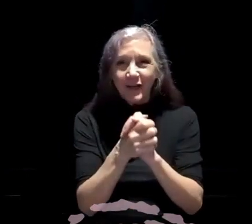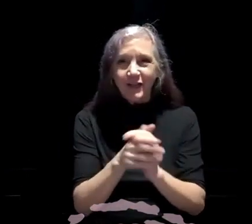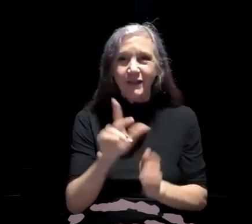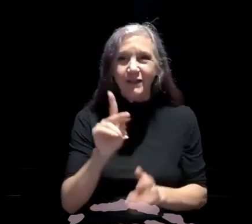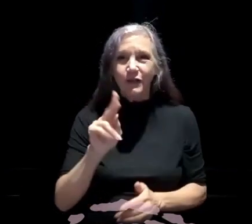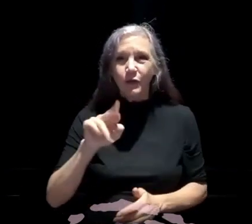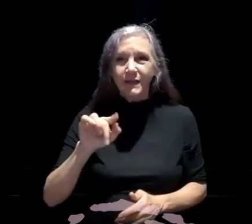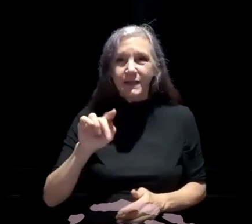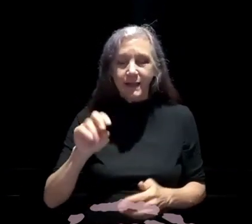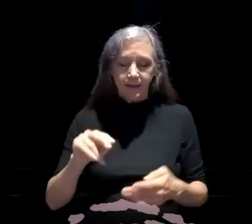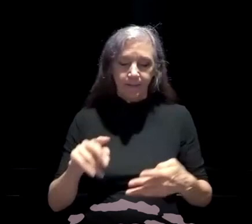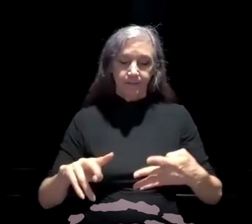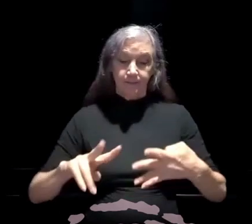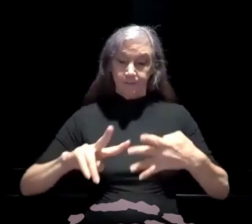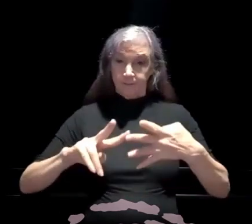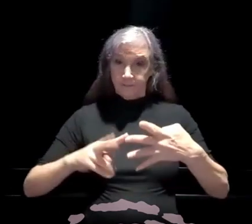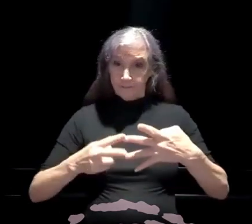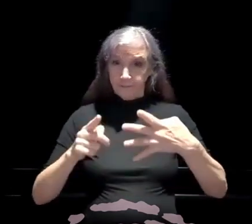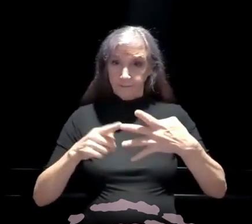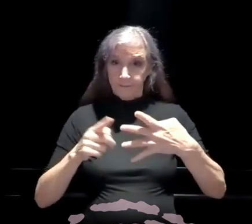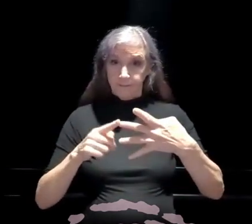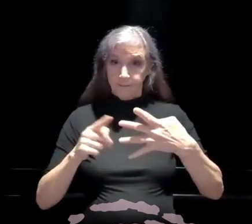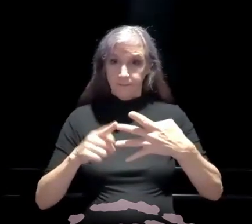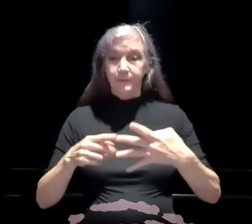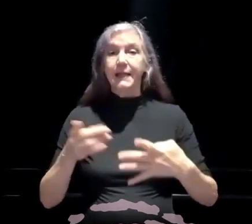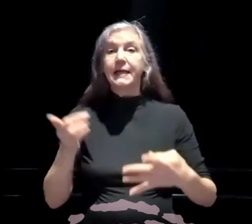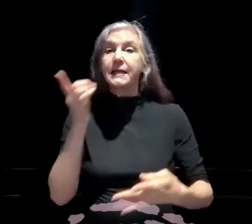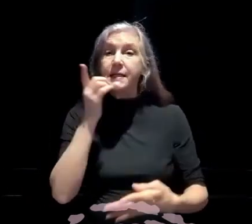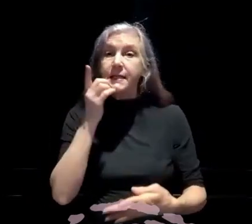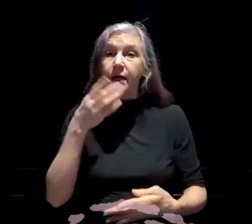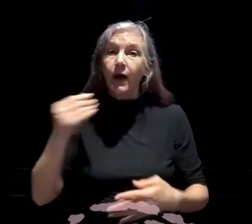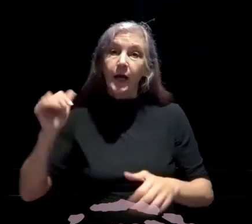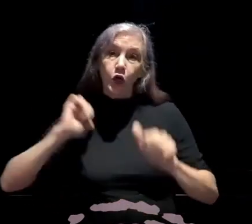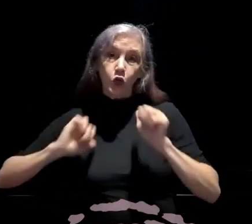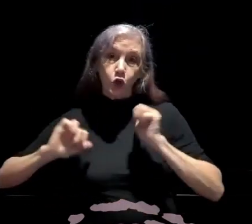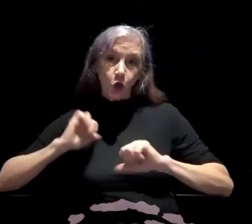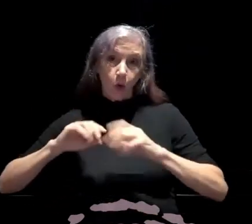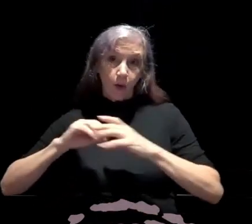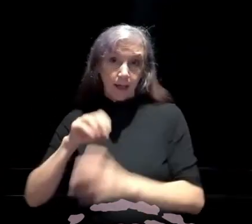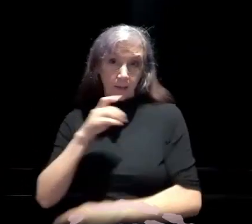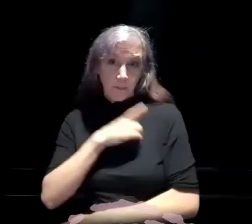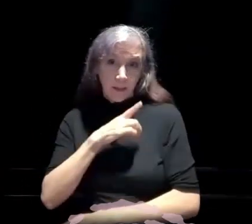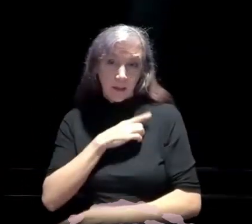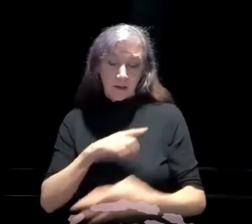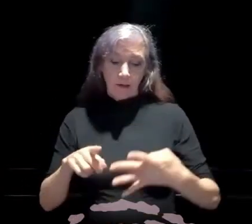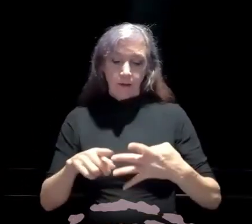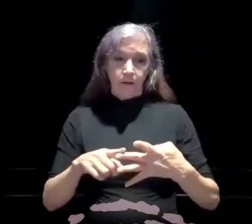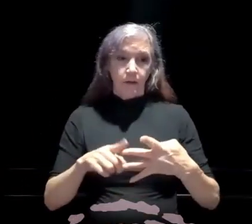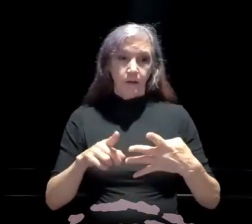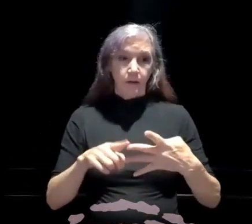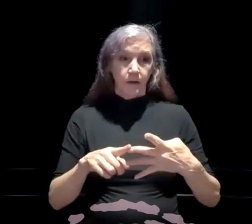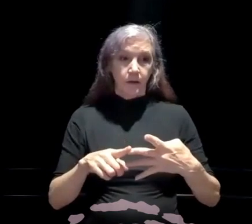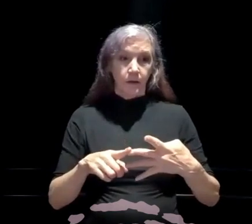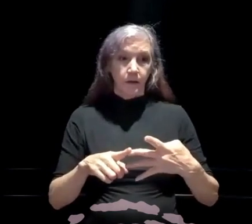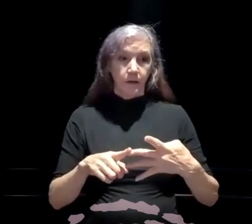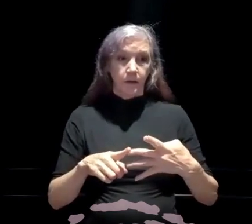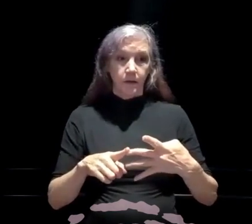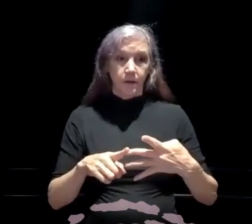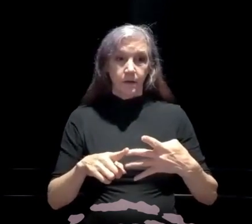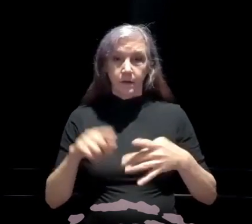Well, congratulations, Kristen. All right, our second winner, which is dinner and a show in Minneapolis, is going to breed to be.